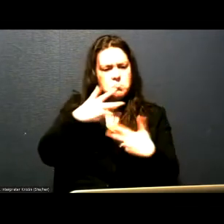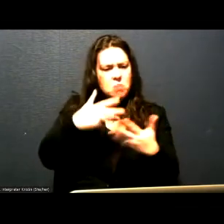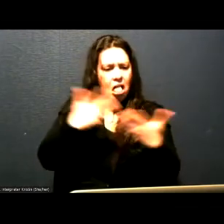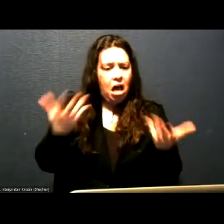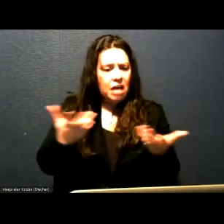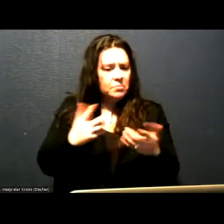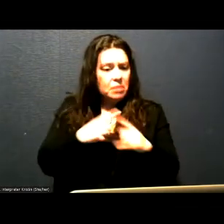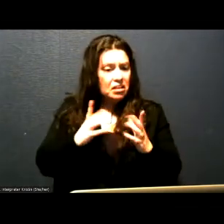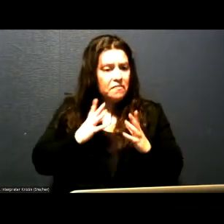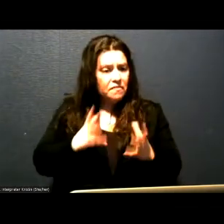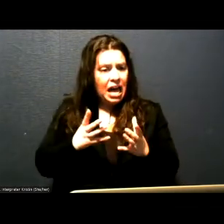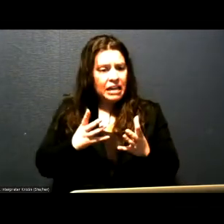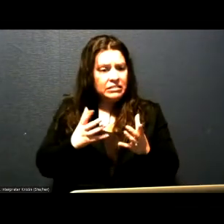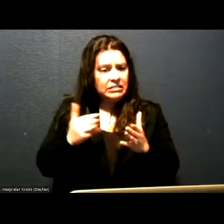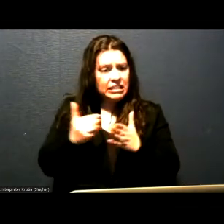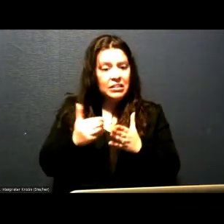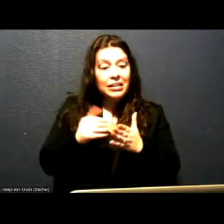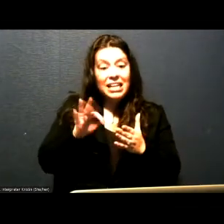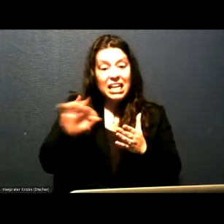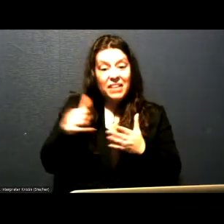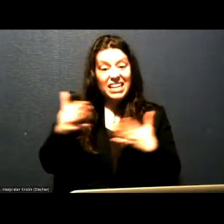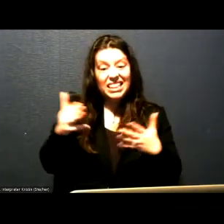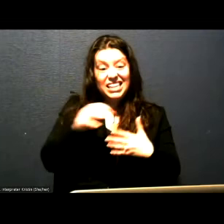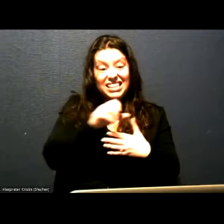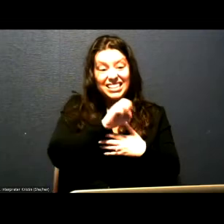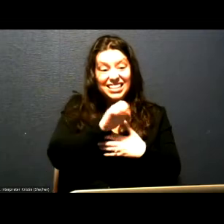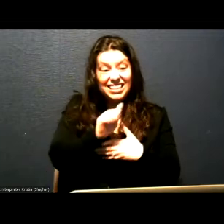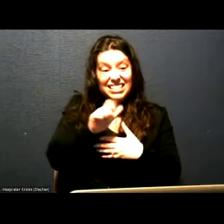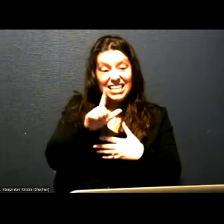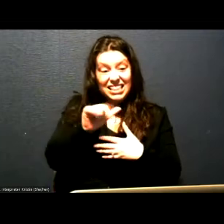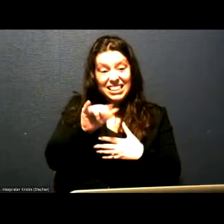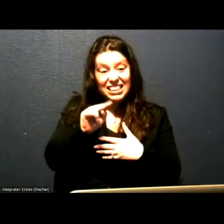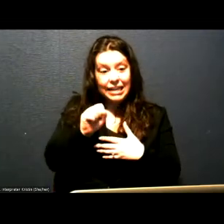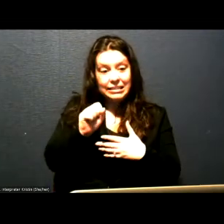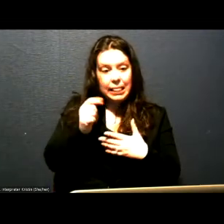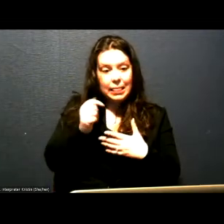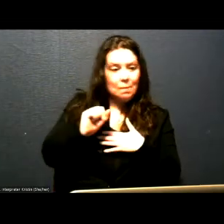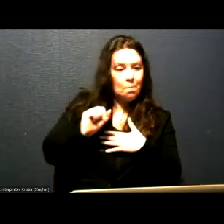are a little bit intimidated by the pelicans for whatever reason. Um, so when we do feed the pelicans